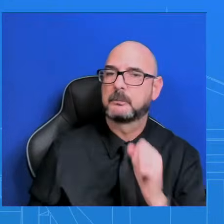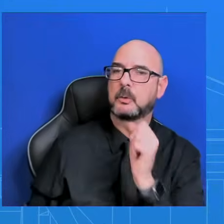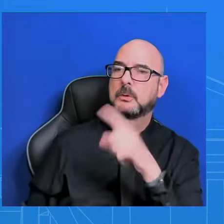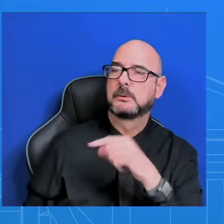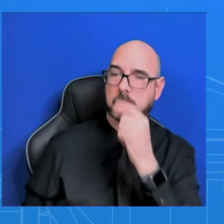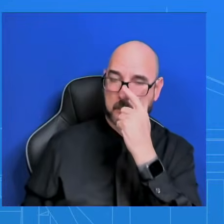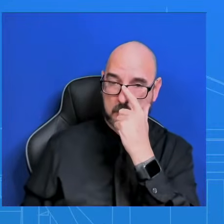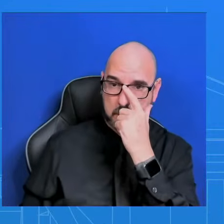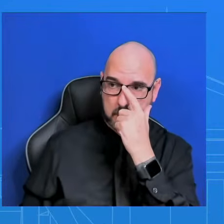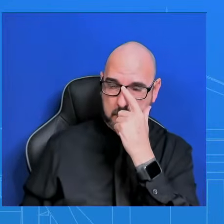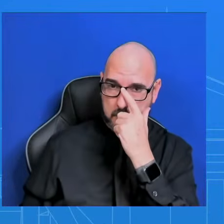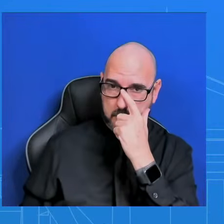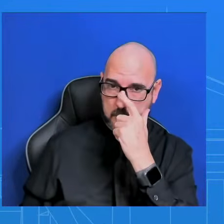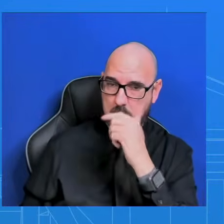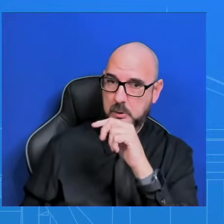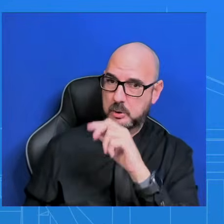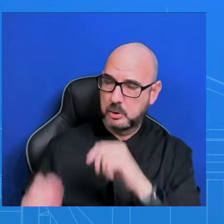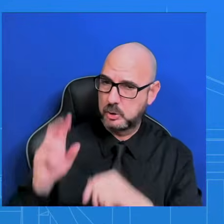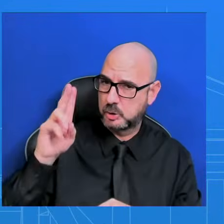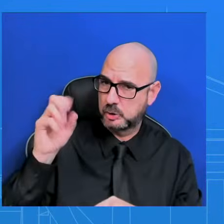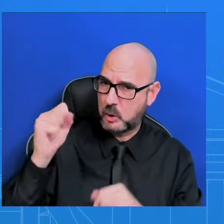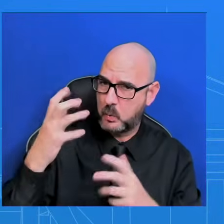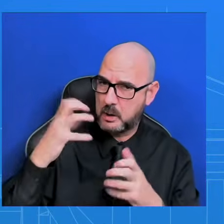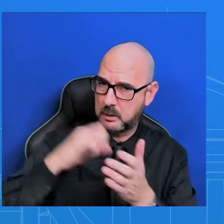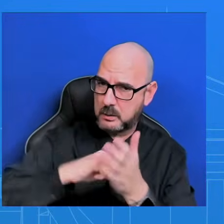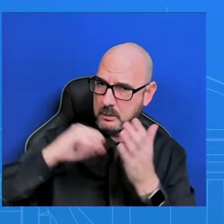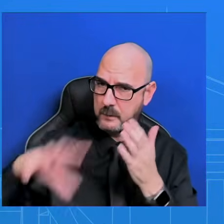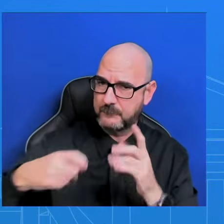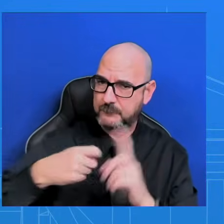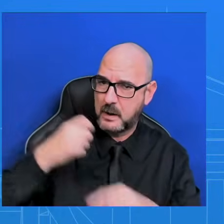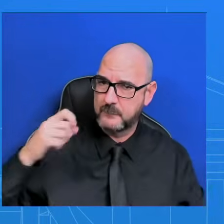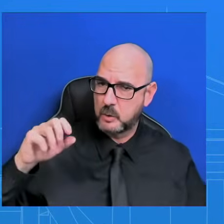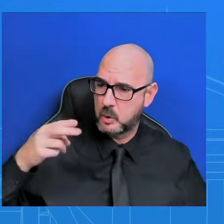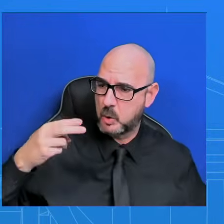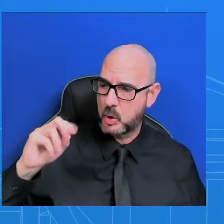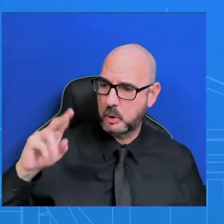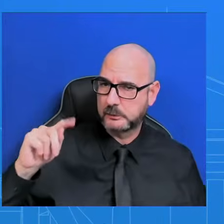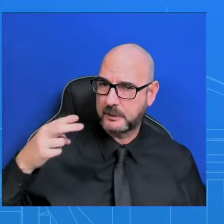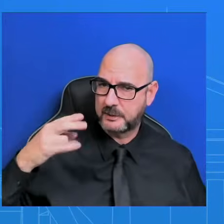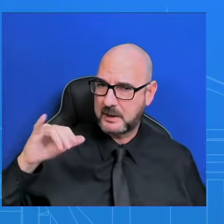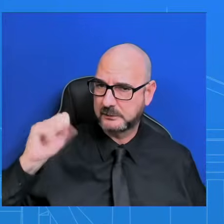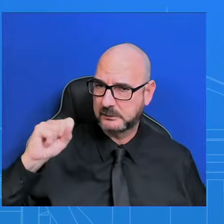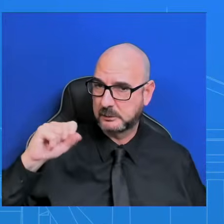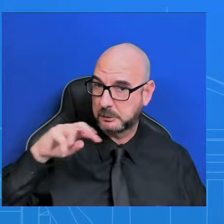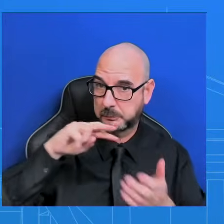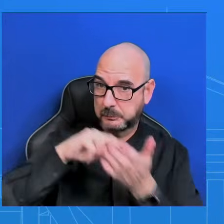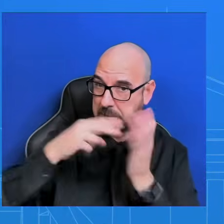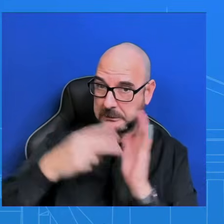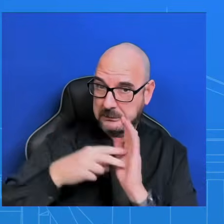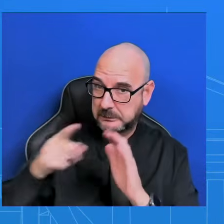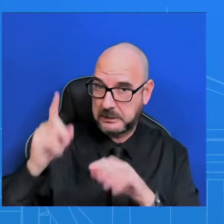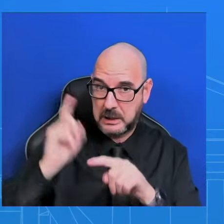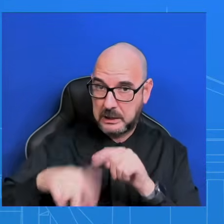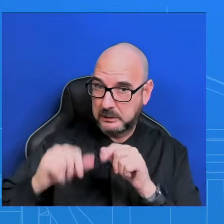and every one of these strikes and making it harder for them to continue to propagate these attacks. Can you quantify that progress, describe that?